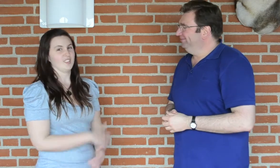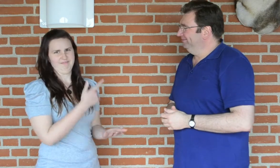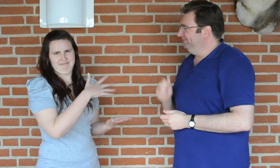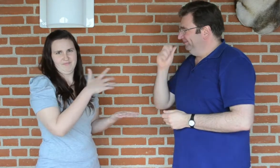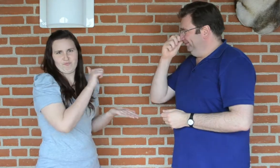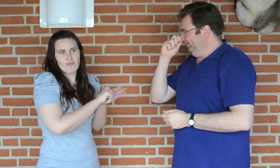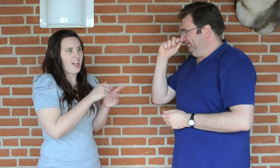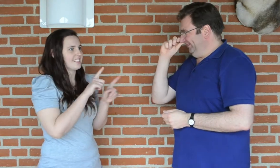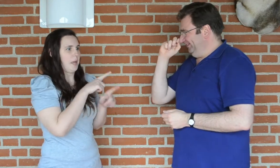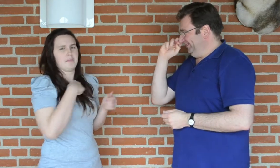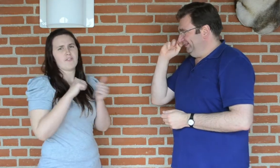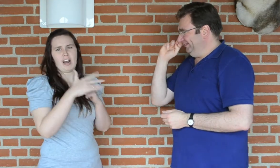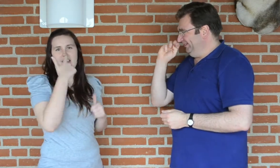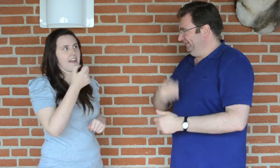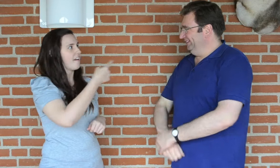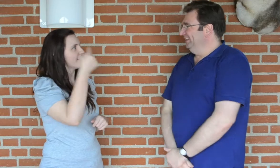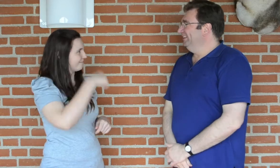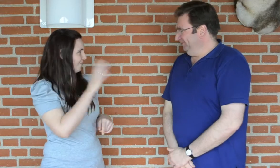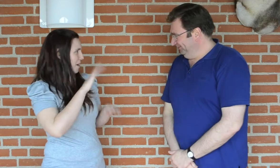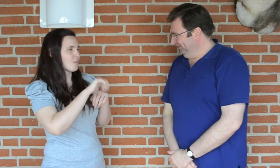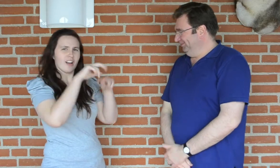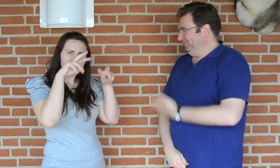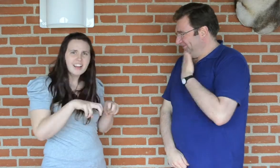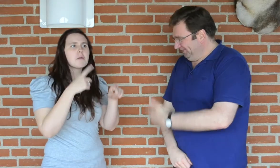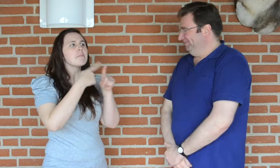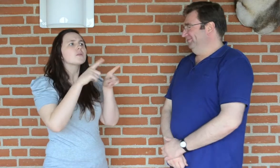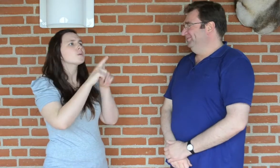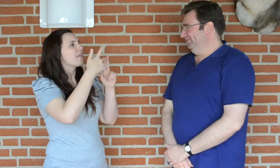You are most certainly right, Frontrunners 8 are fortunate to have you present to us not only your research but other